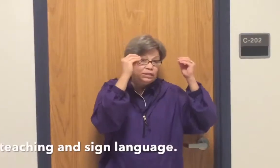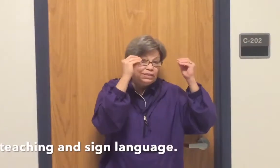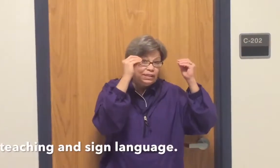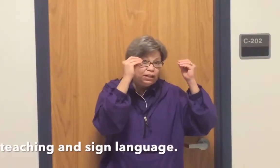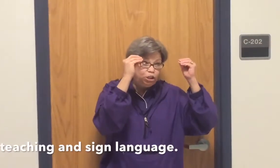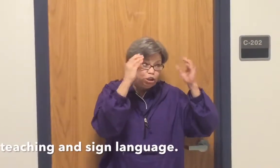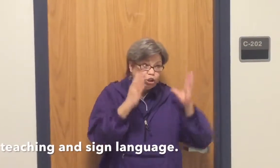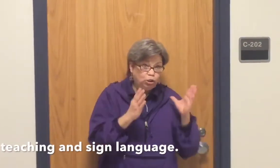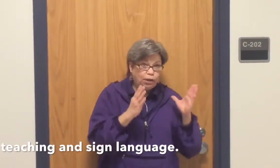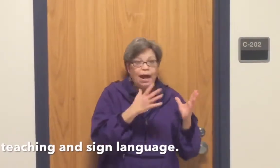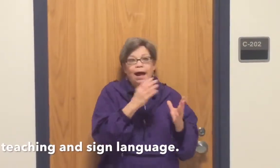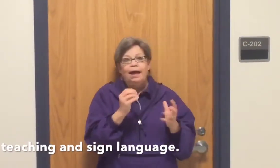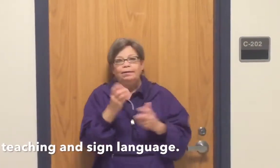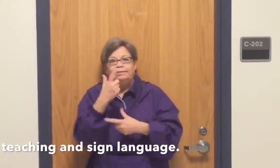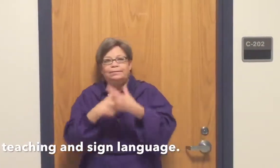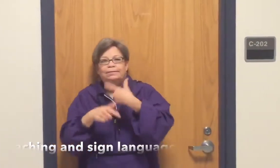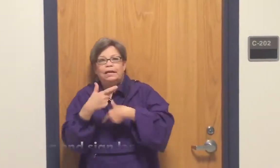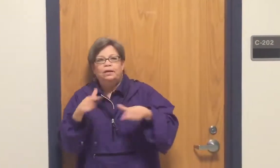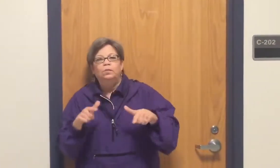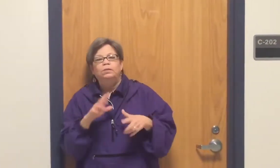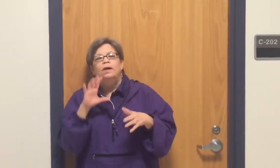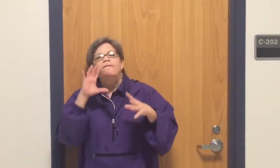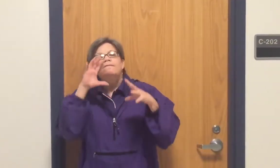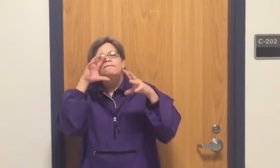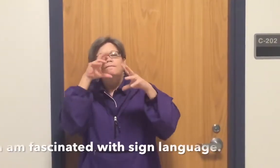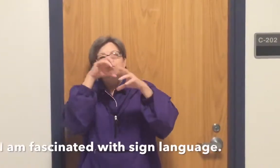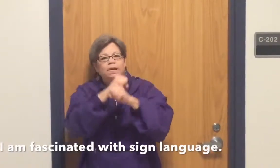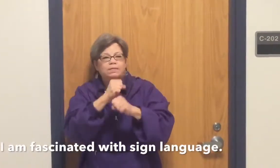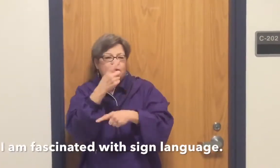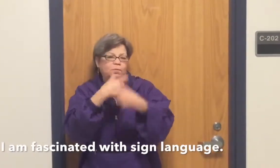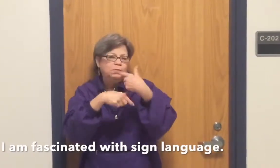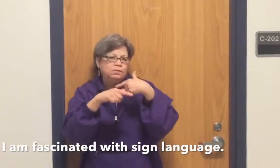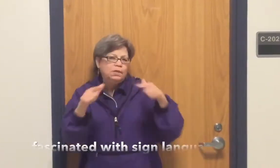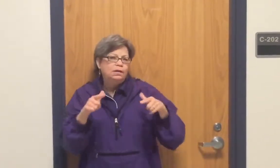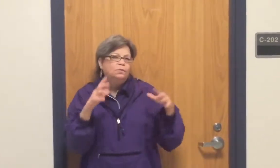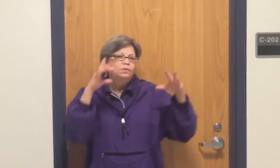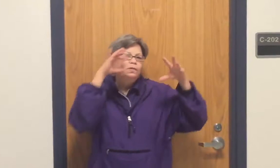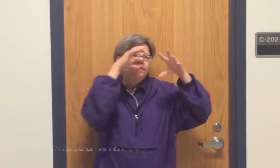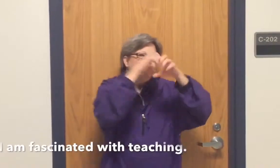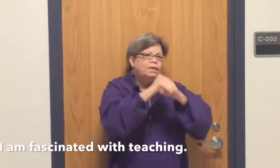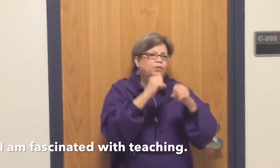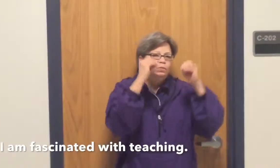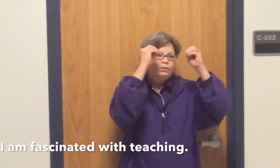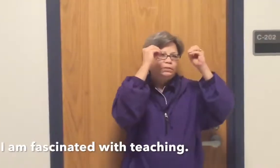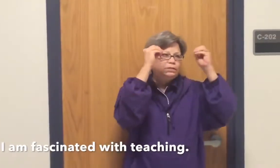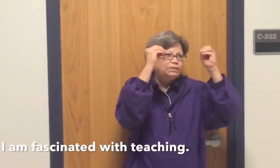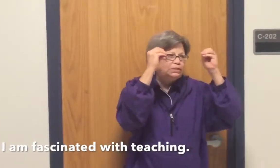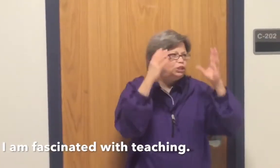I love ASL. I've taught my mom some sign.